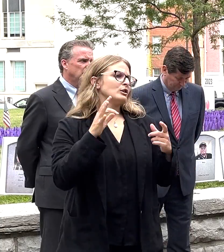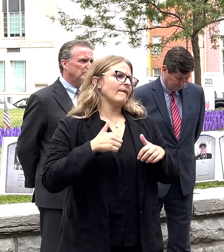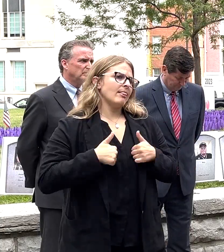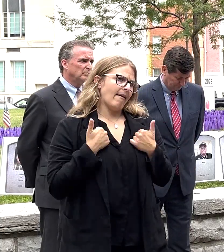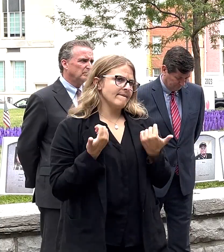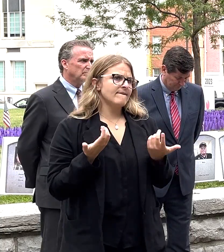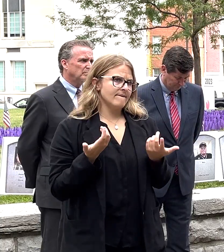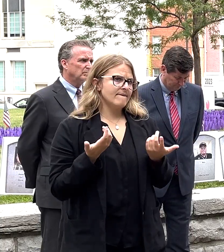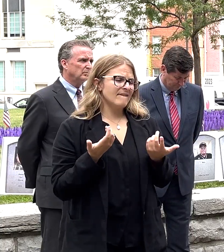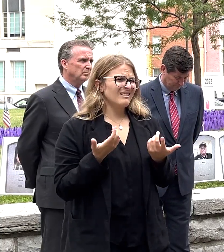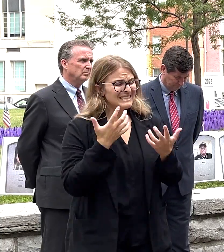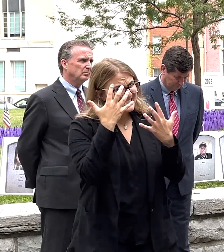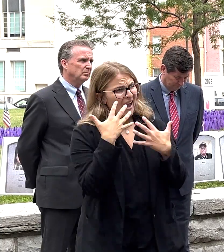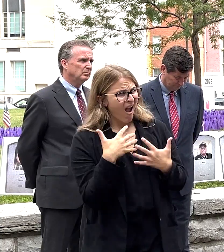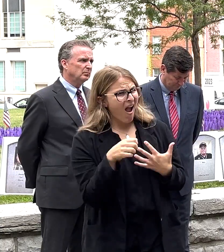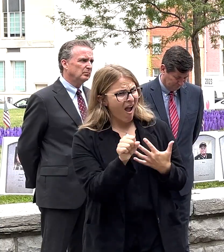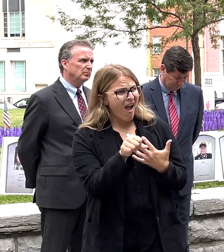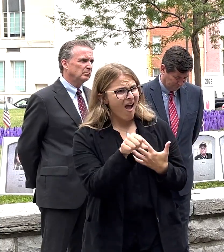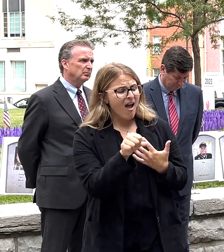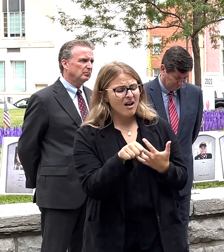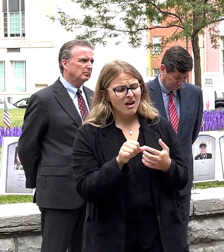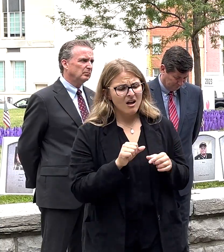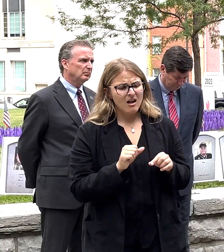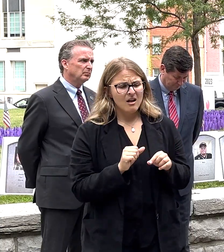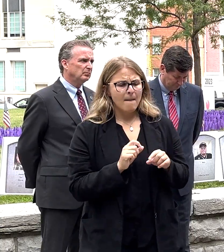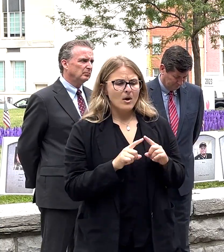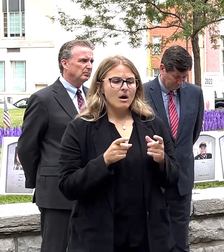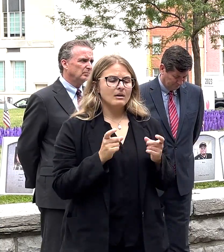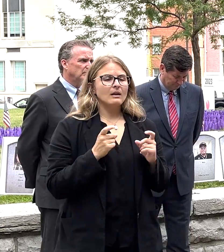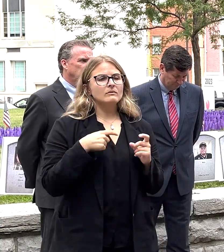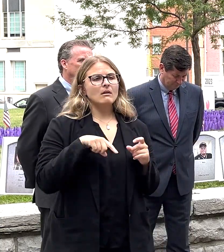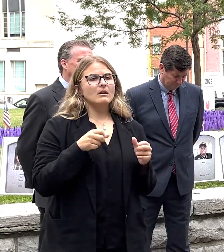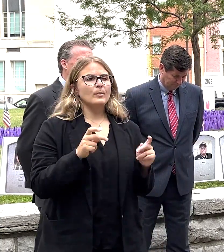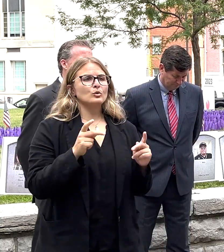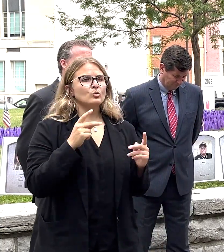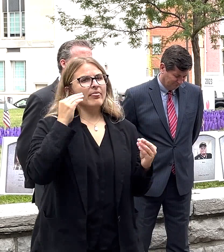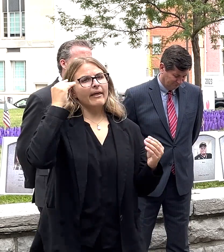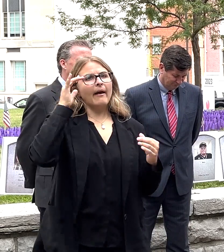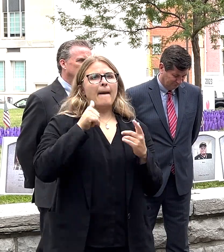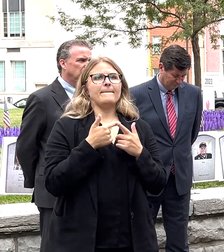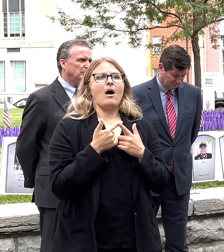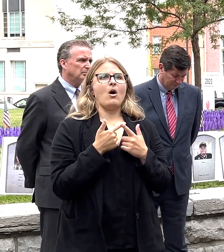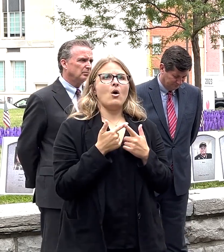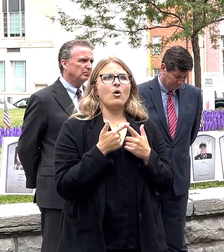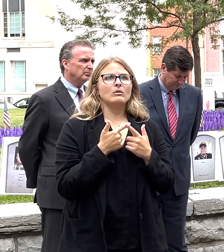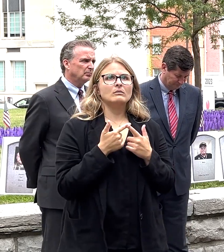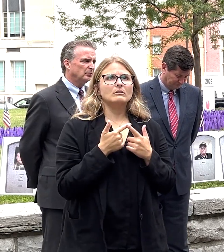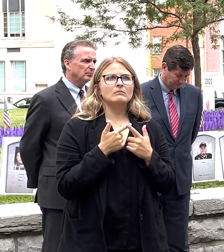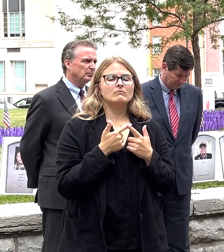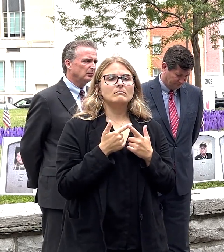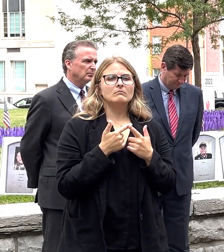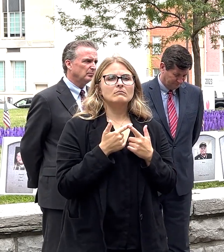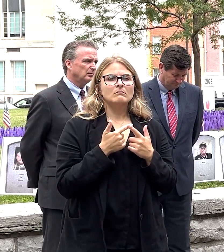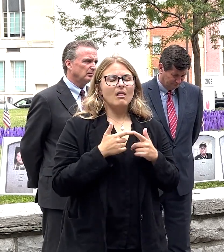As somber as the day is, it gives us an opportunity to reflect on the life that our loved ones lived